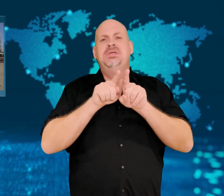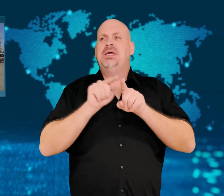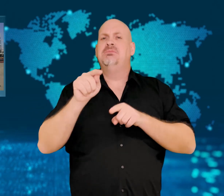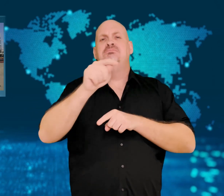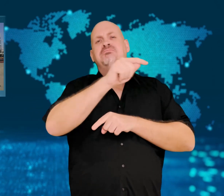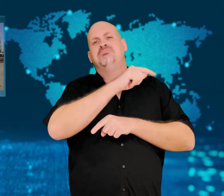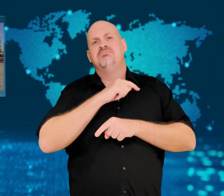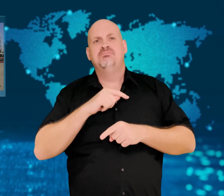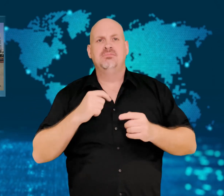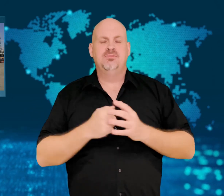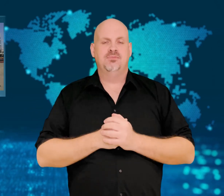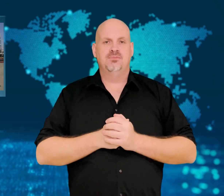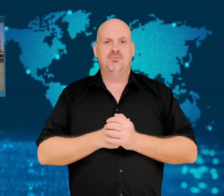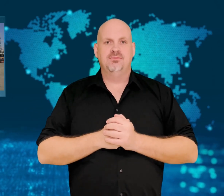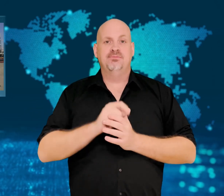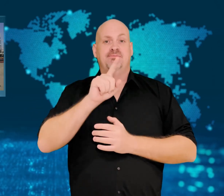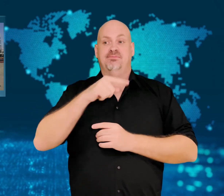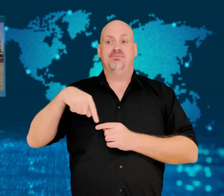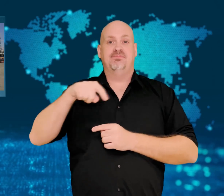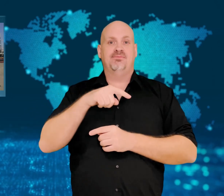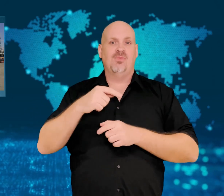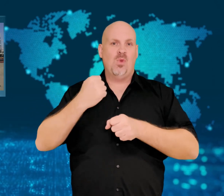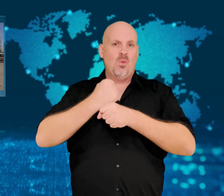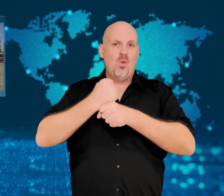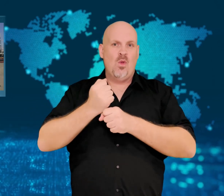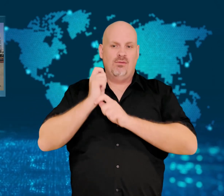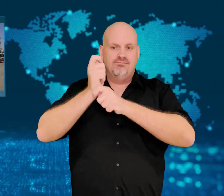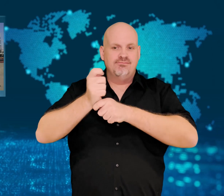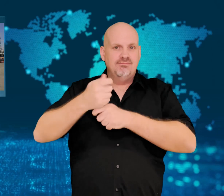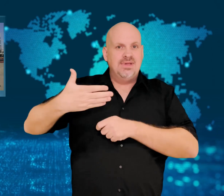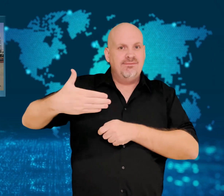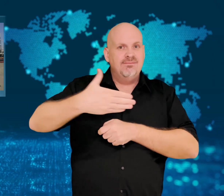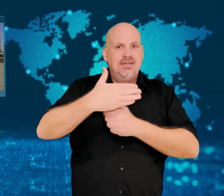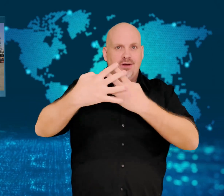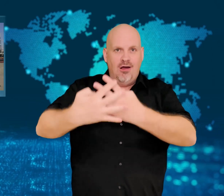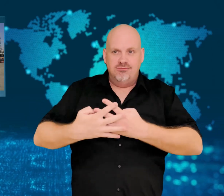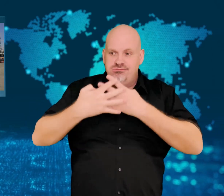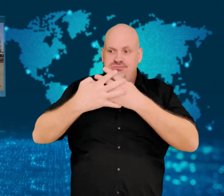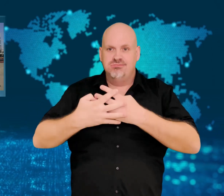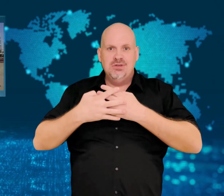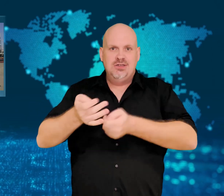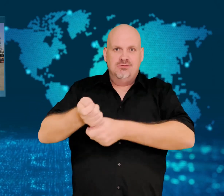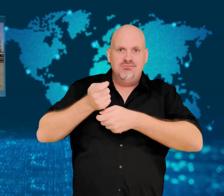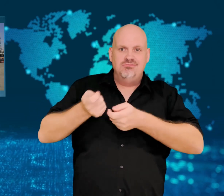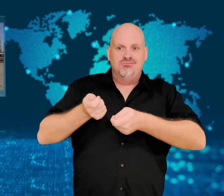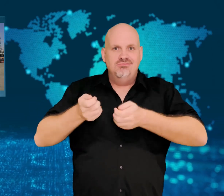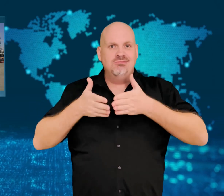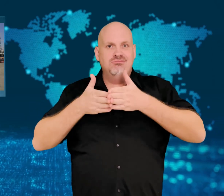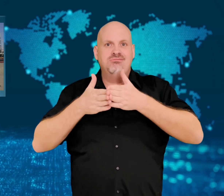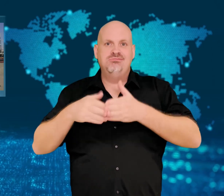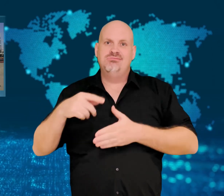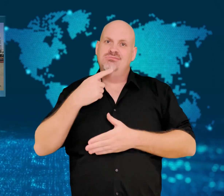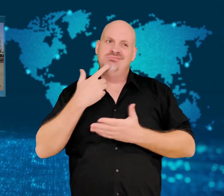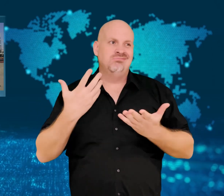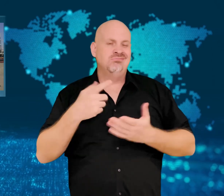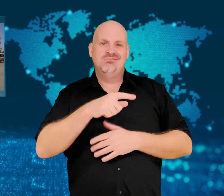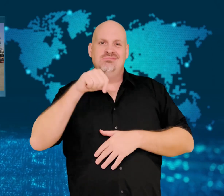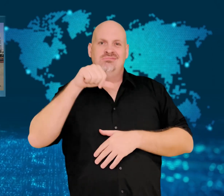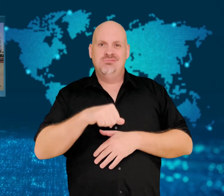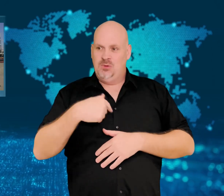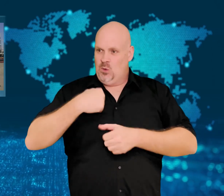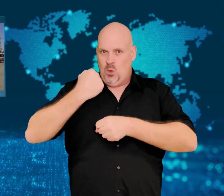The International Atomic Energy Agency (IAEA) reports that